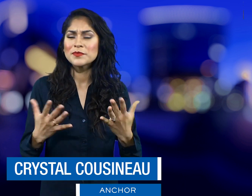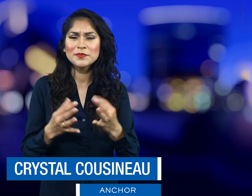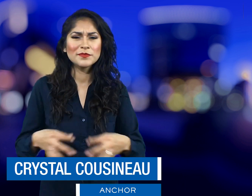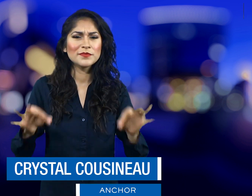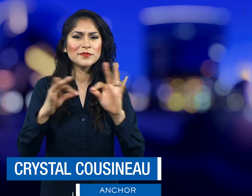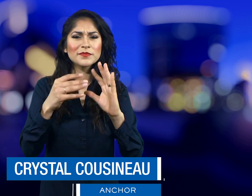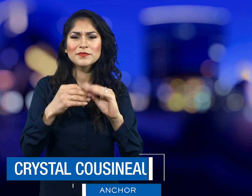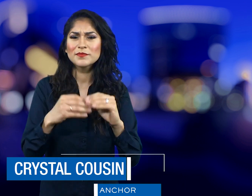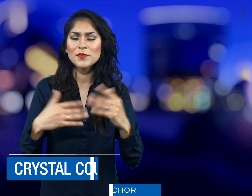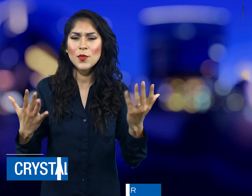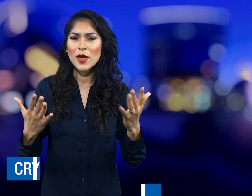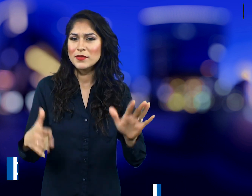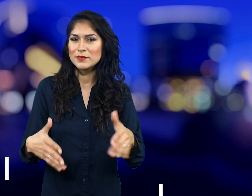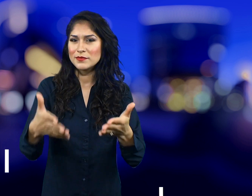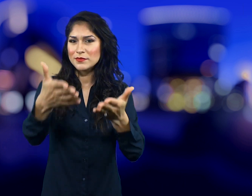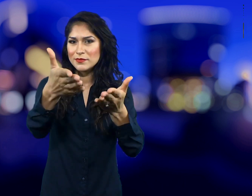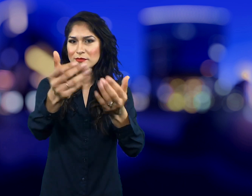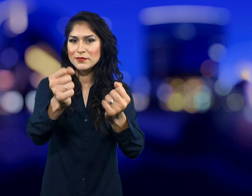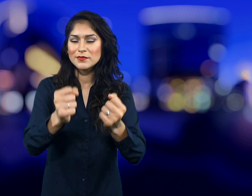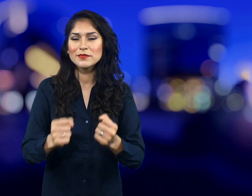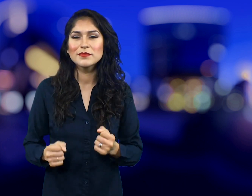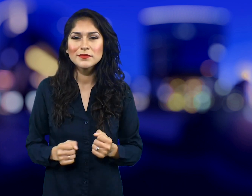Here are your top stories for today.